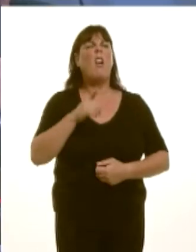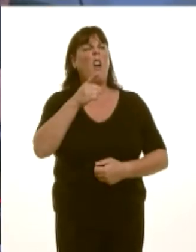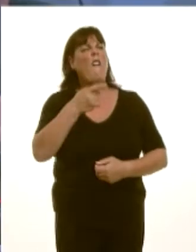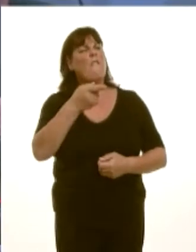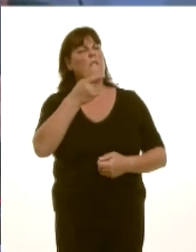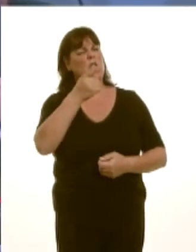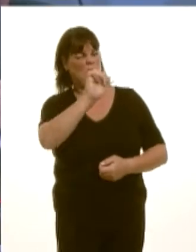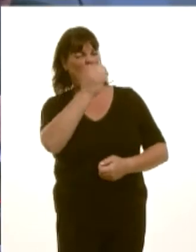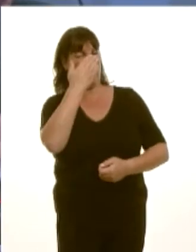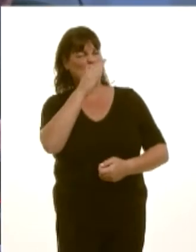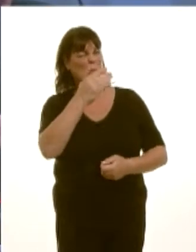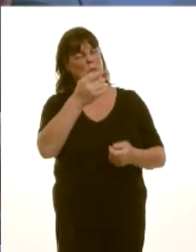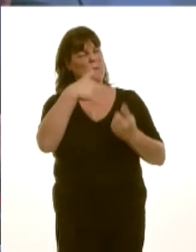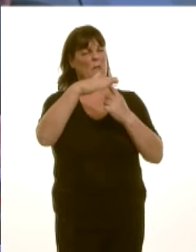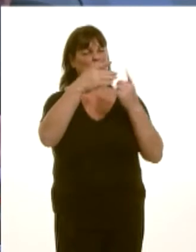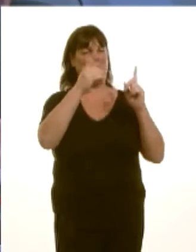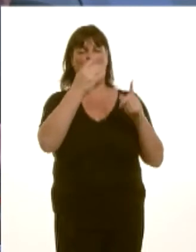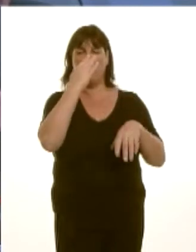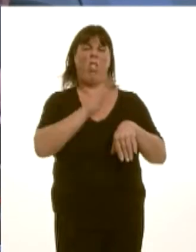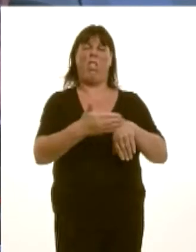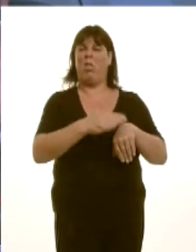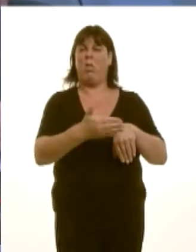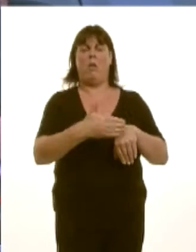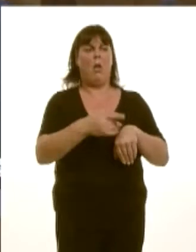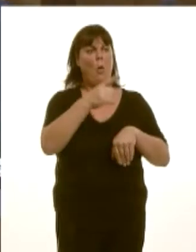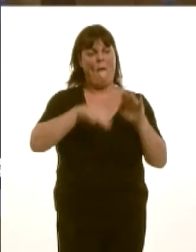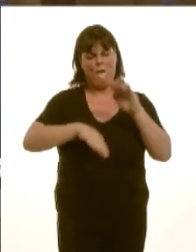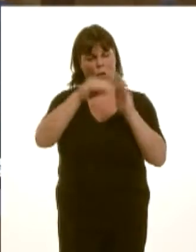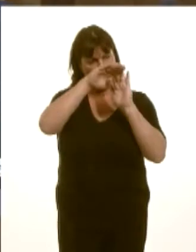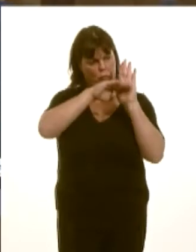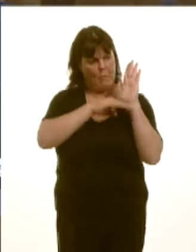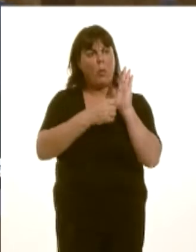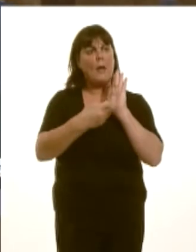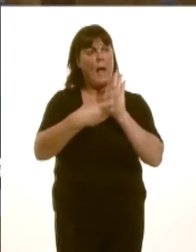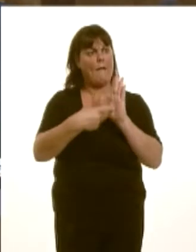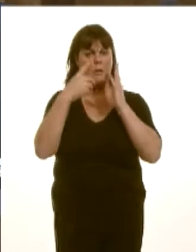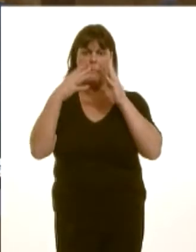Here is a comprehensive report that is looking at the NHS in its entirety.